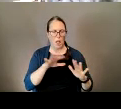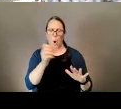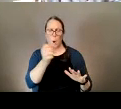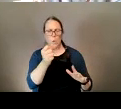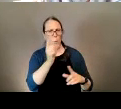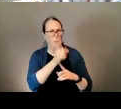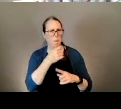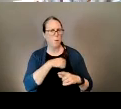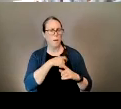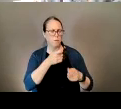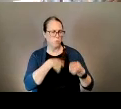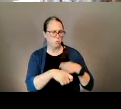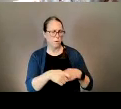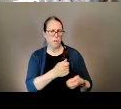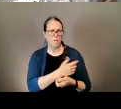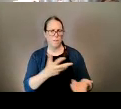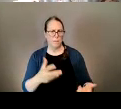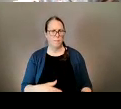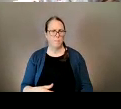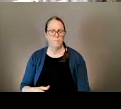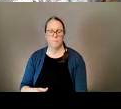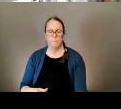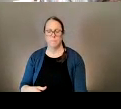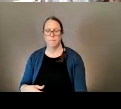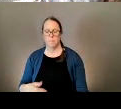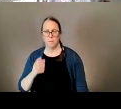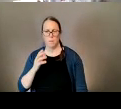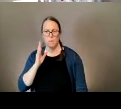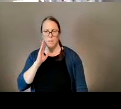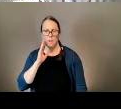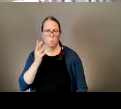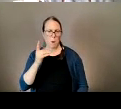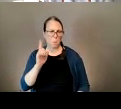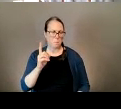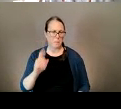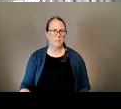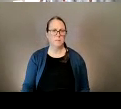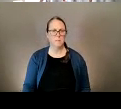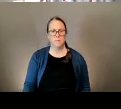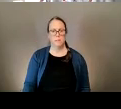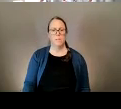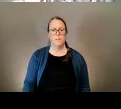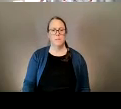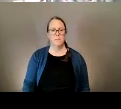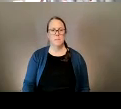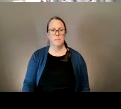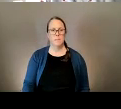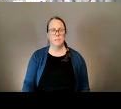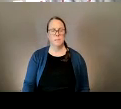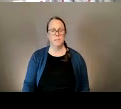maybe a little more than a second. And then we will be back up and running. So let me go and get this into shape